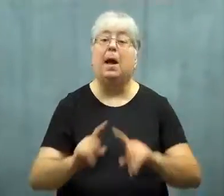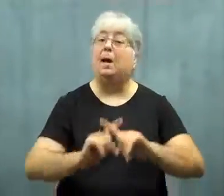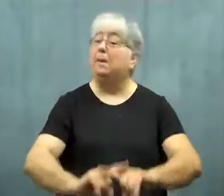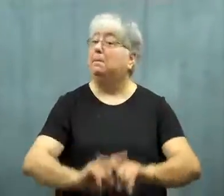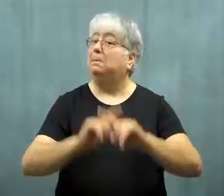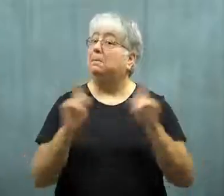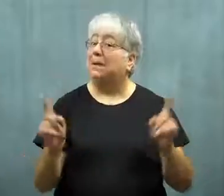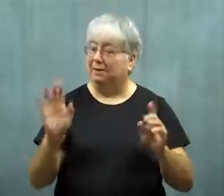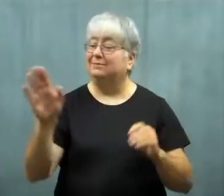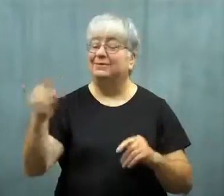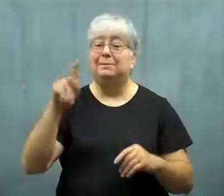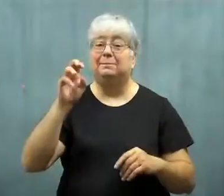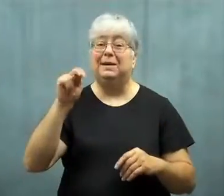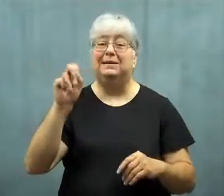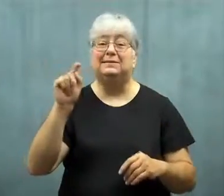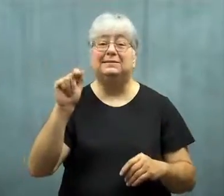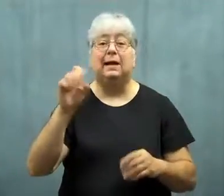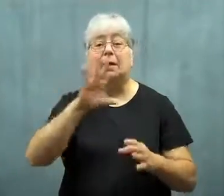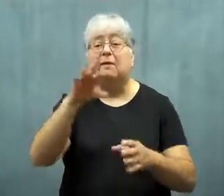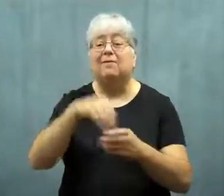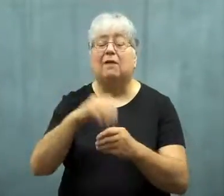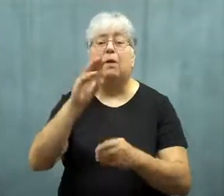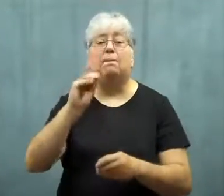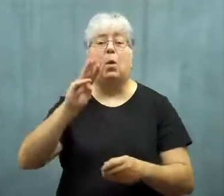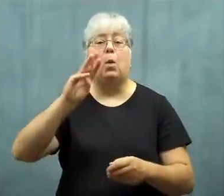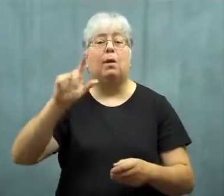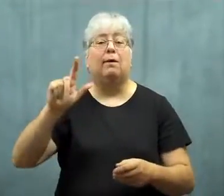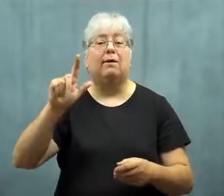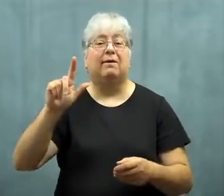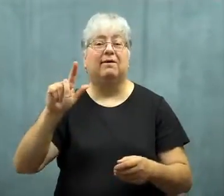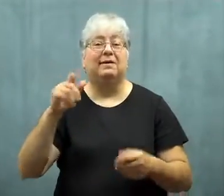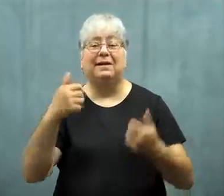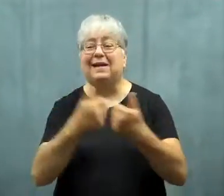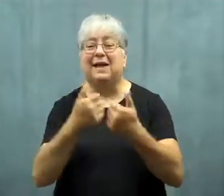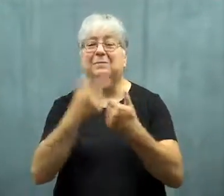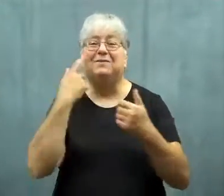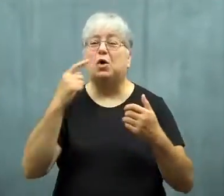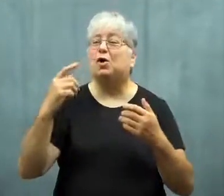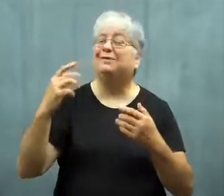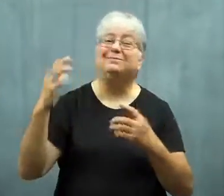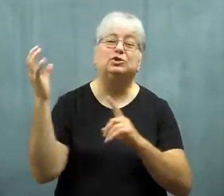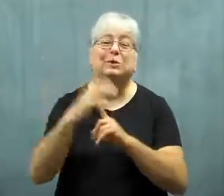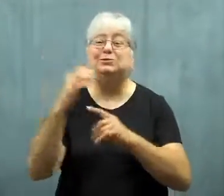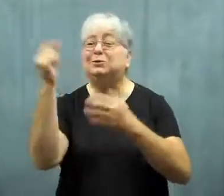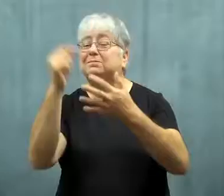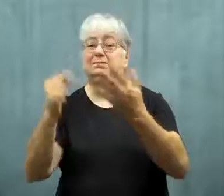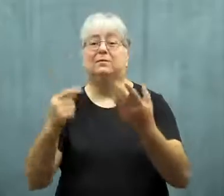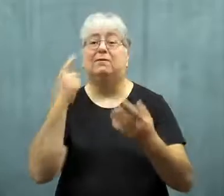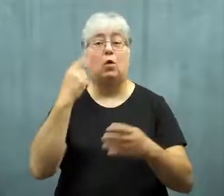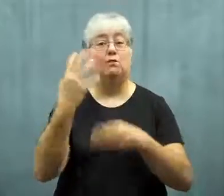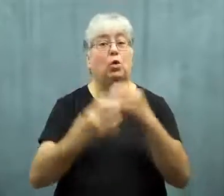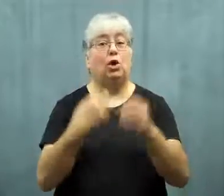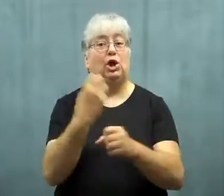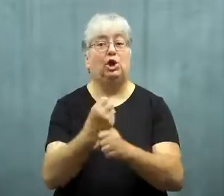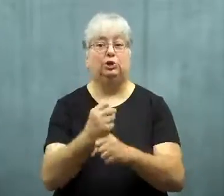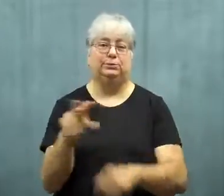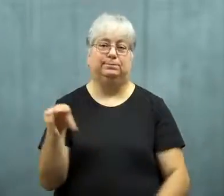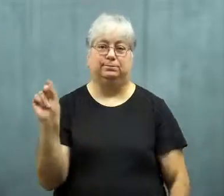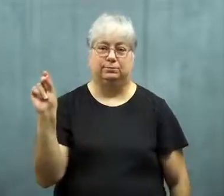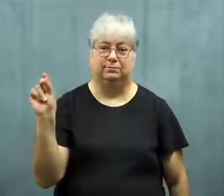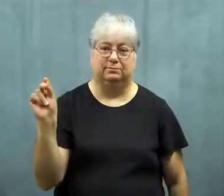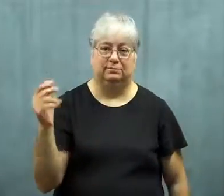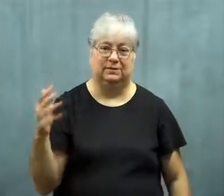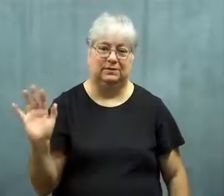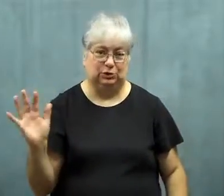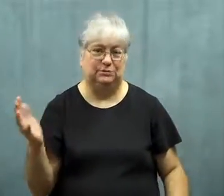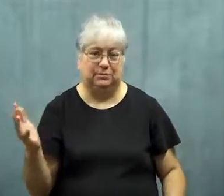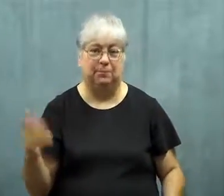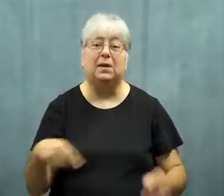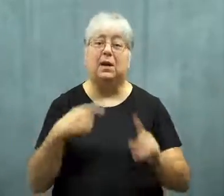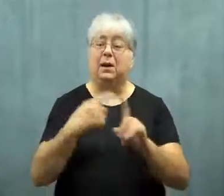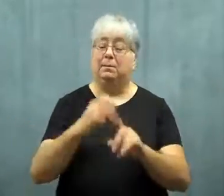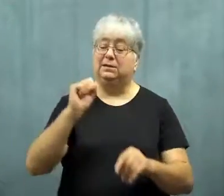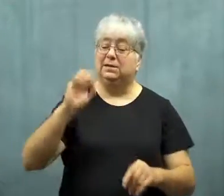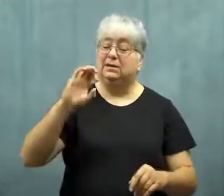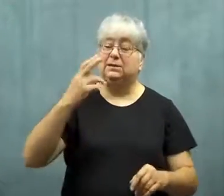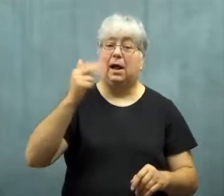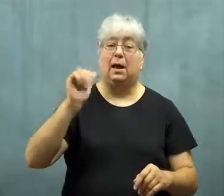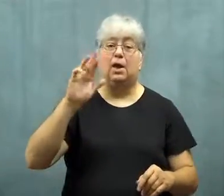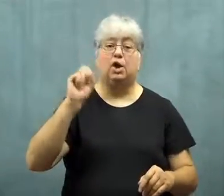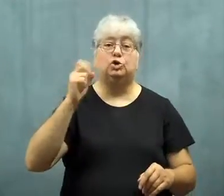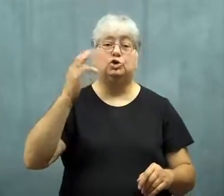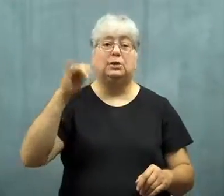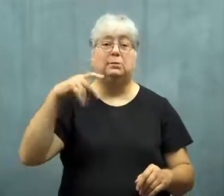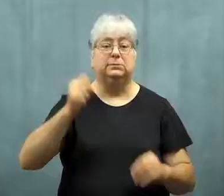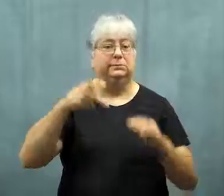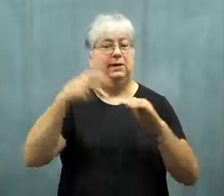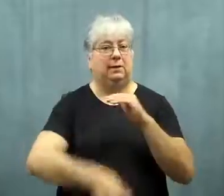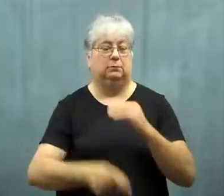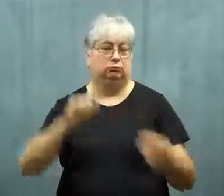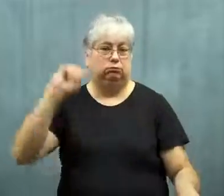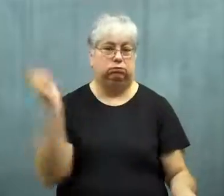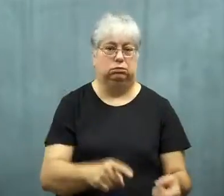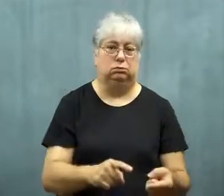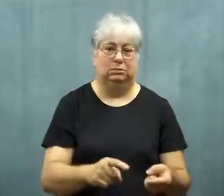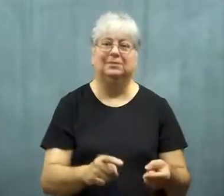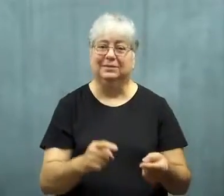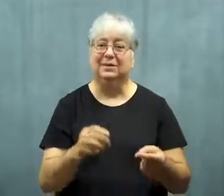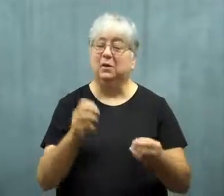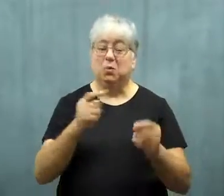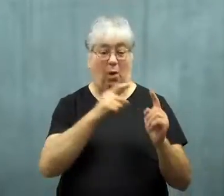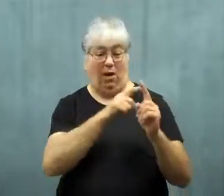However, Penn State is banned from playing in bowl games for four years.